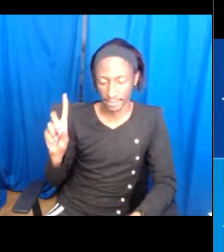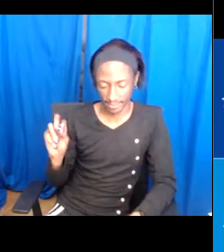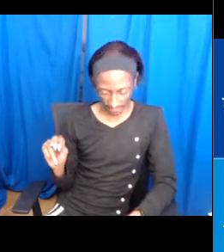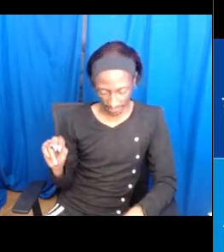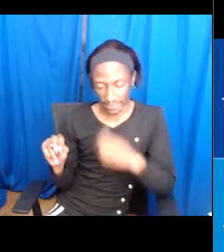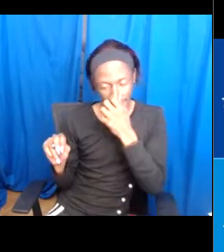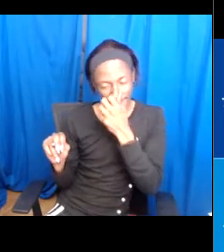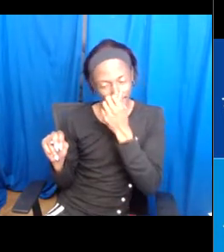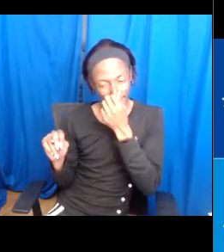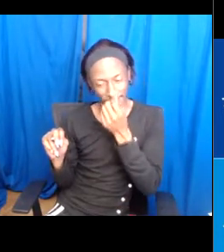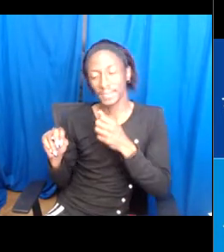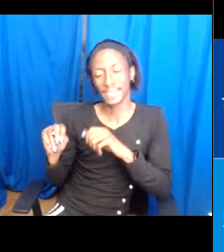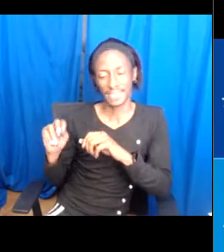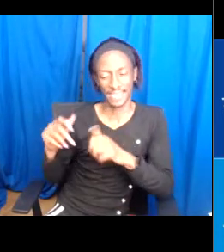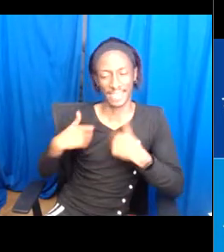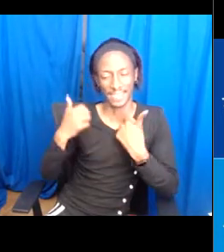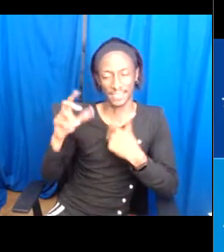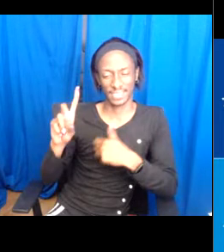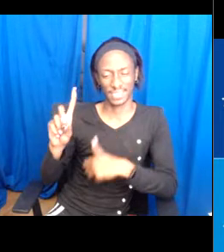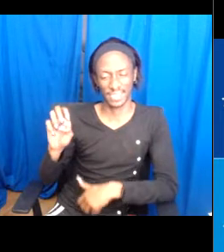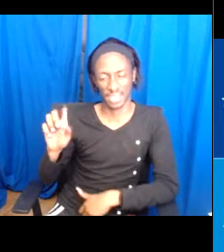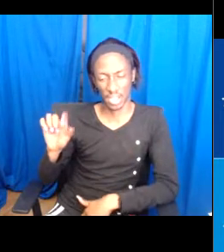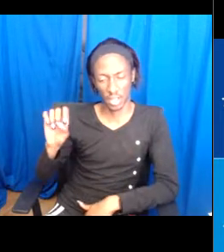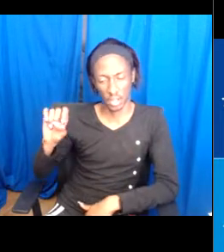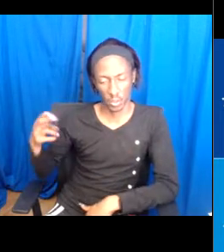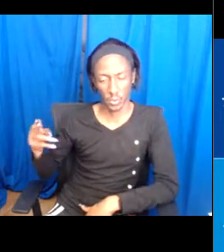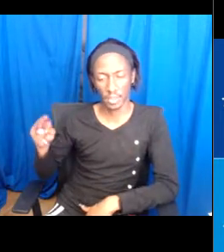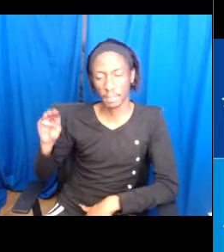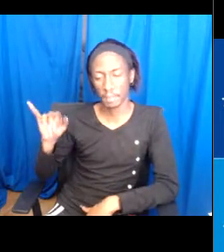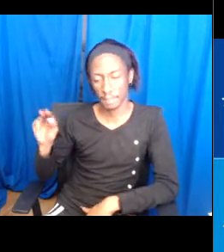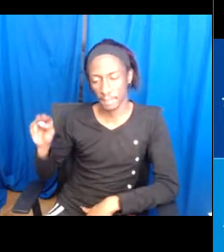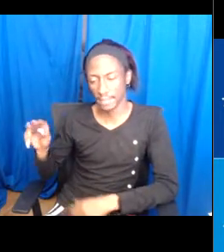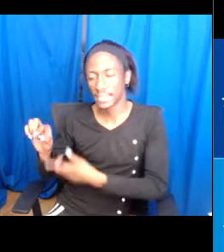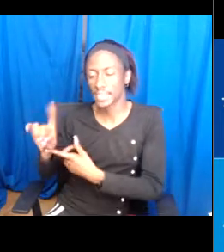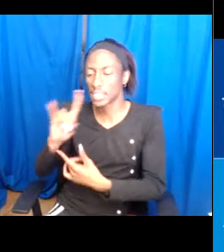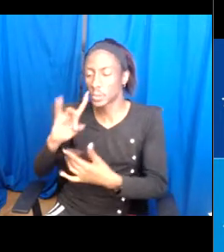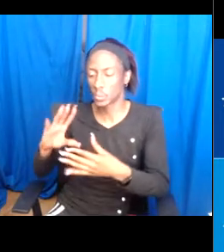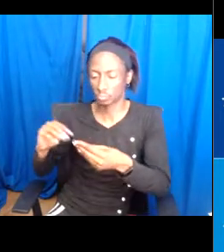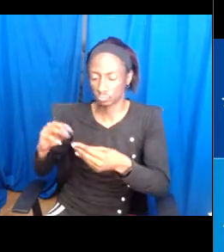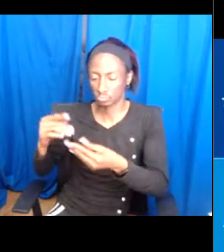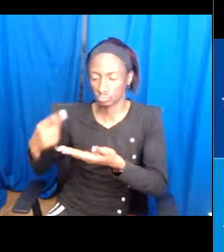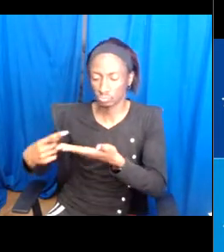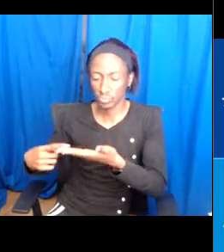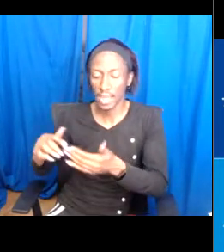in Duluth, Minnesota. And he's going to be talking to us about how we use airplane imagery to manage wild rice.